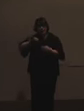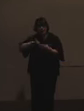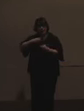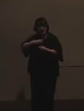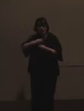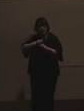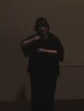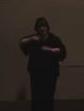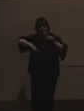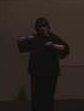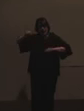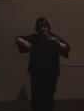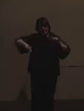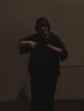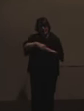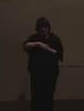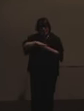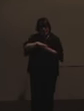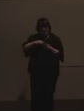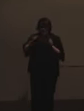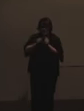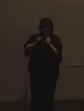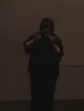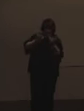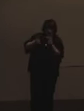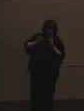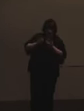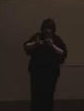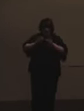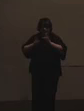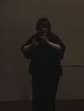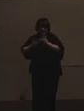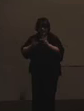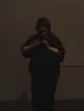different spaces by networking, new order.